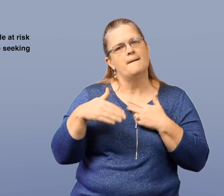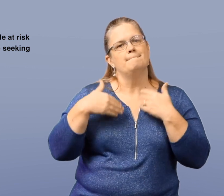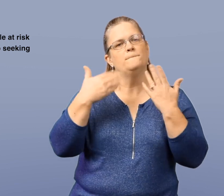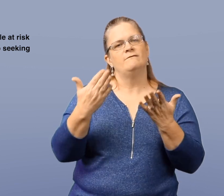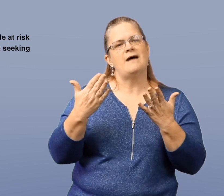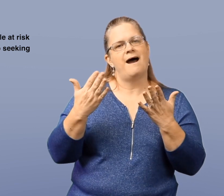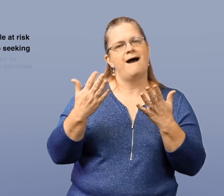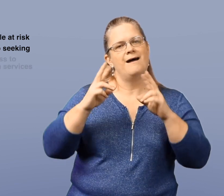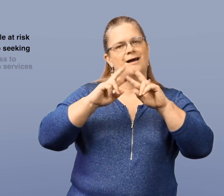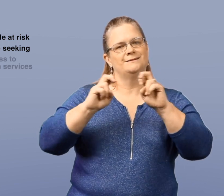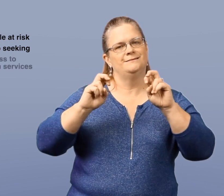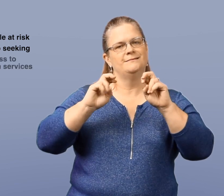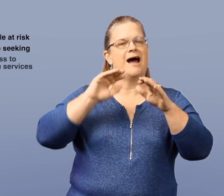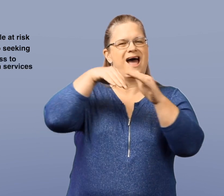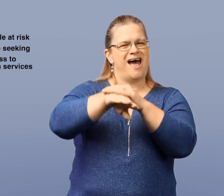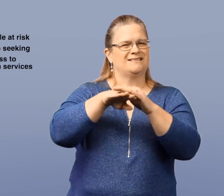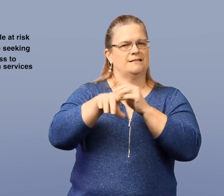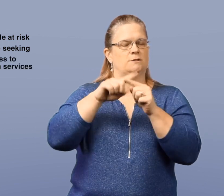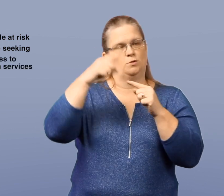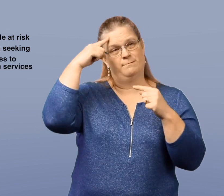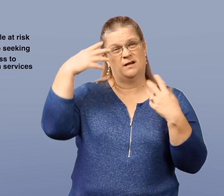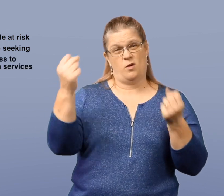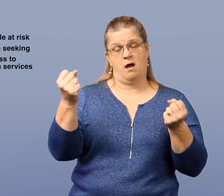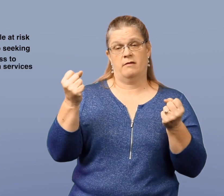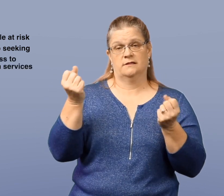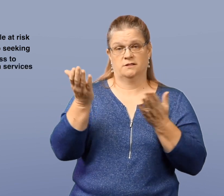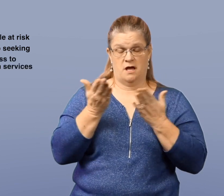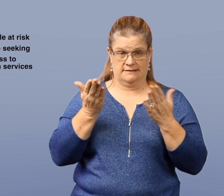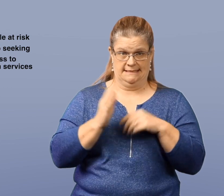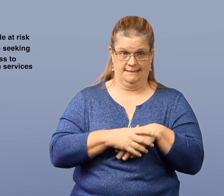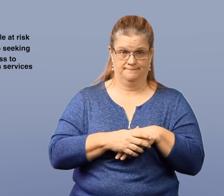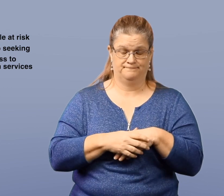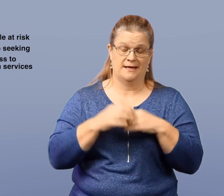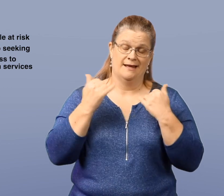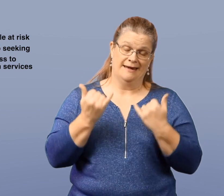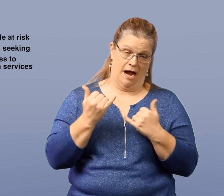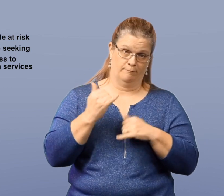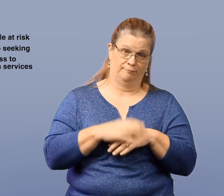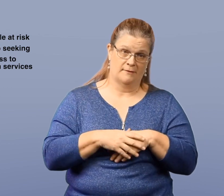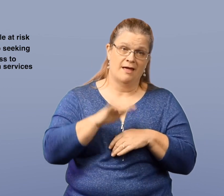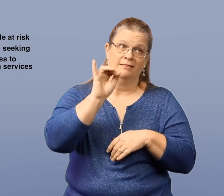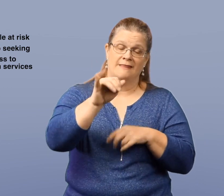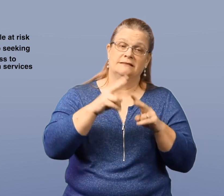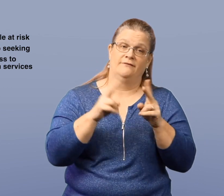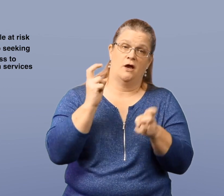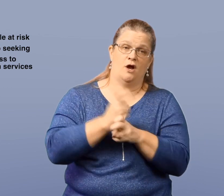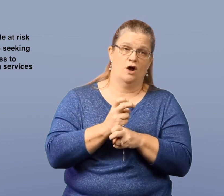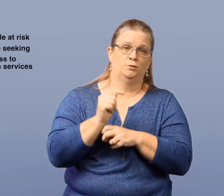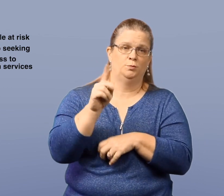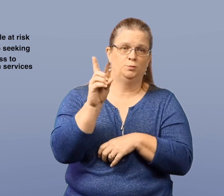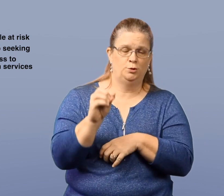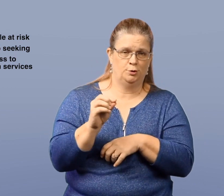Thirdly, providing access to effective mental healthcare and it's very hard to do.